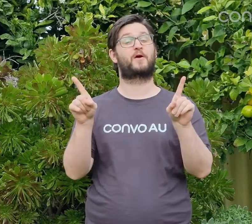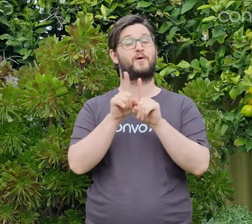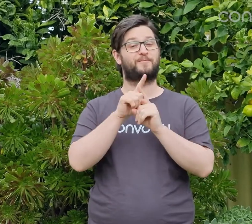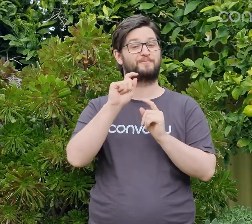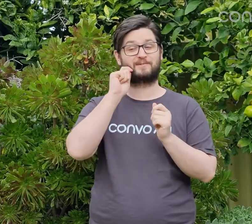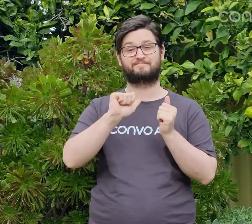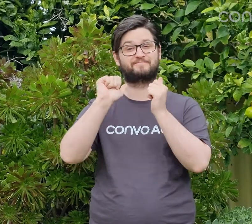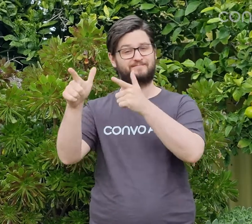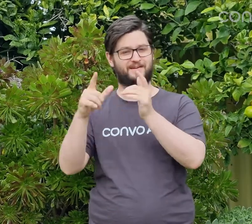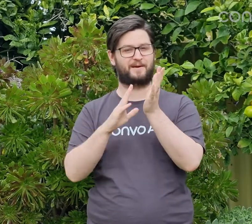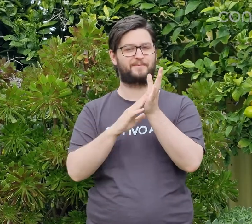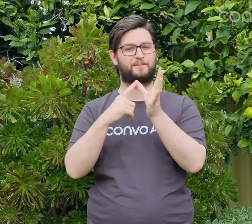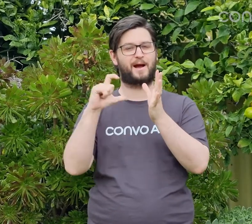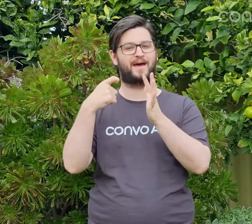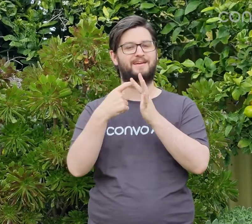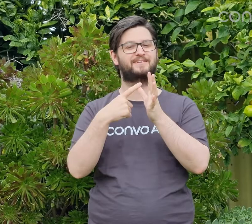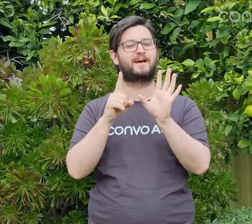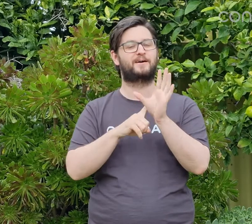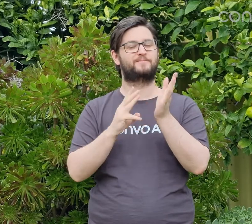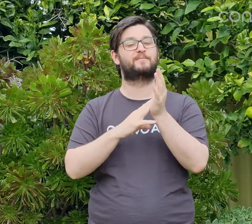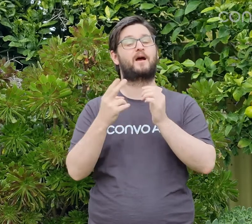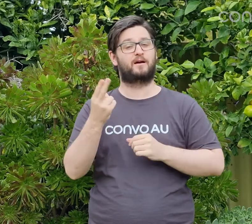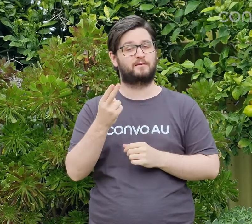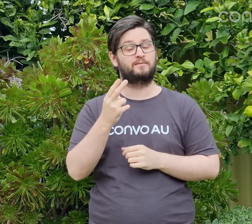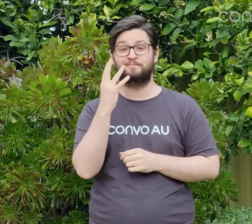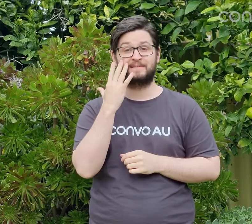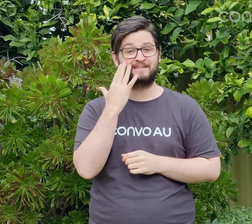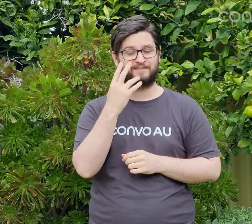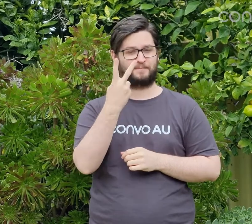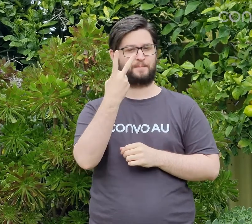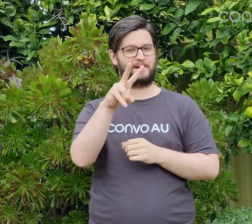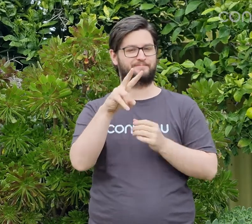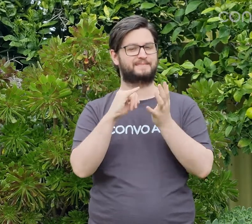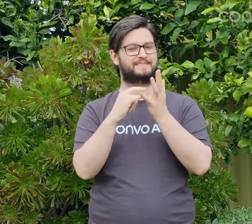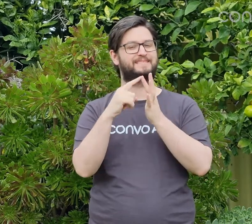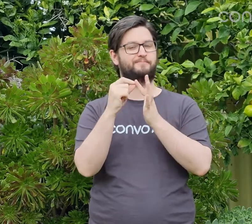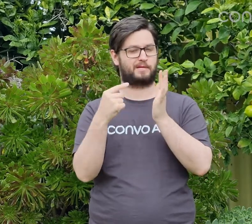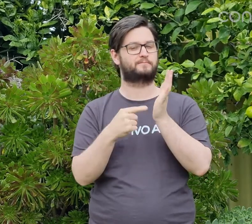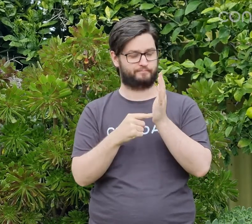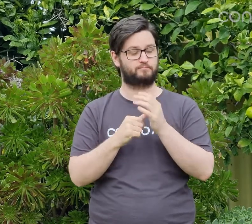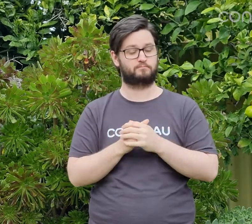We also will be at Mackay on Tuesday 20 September,